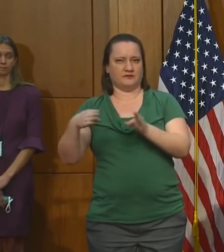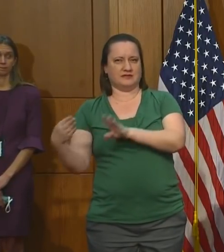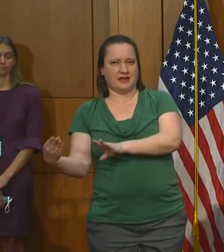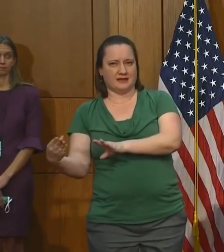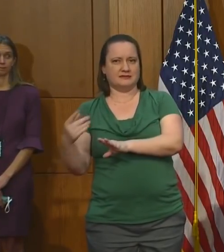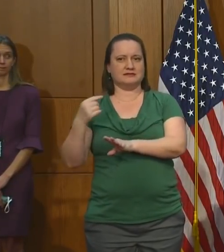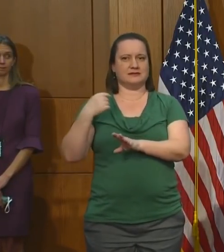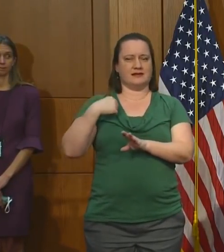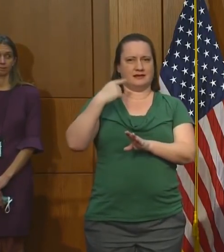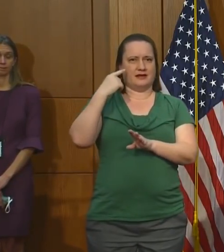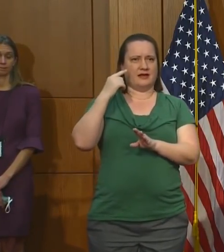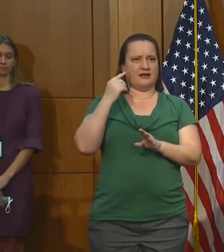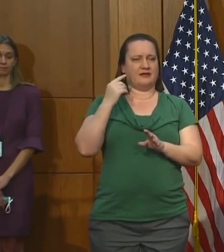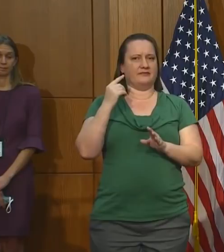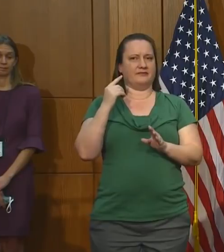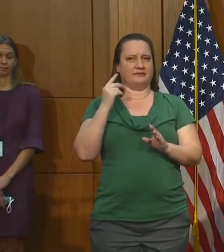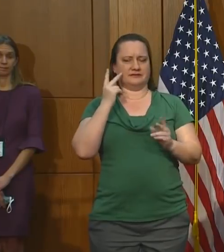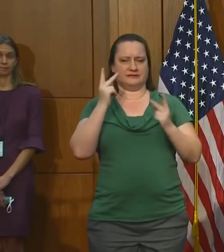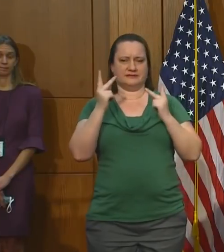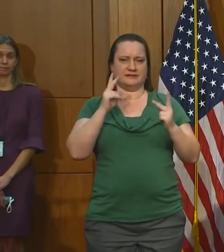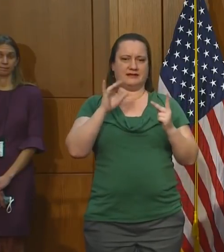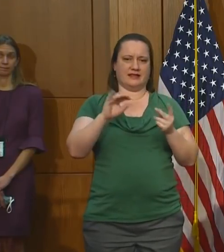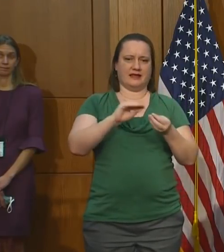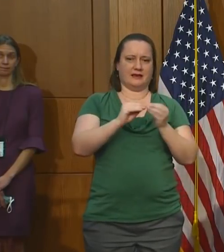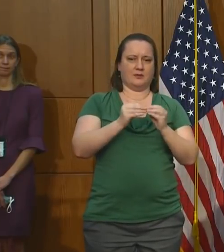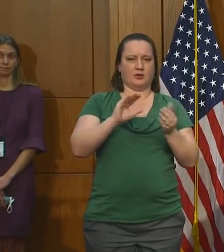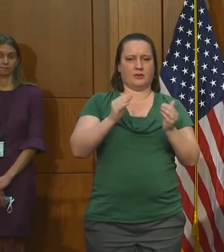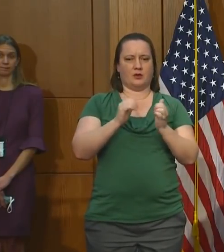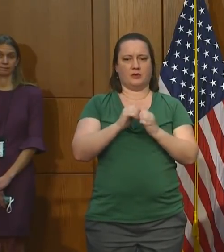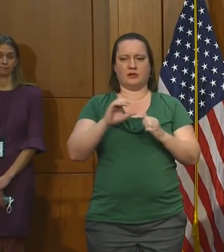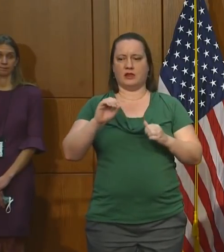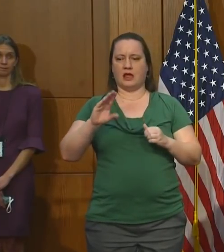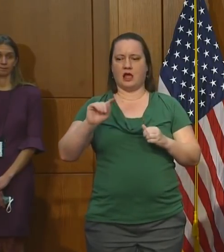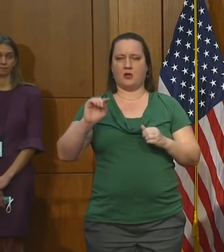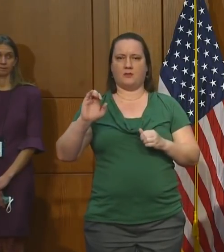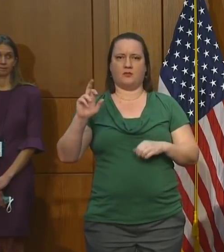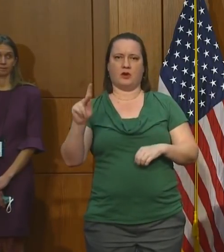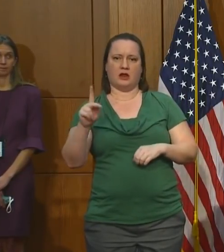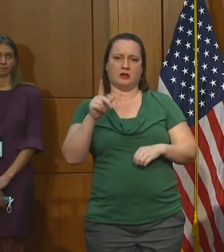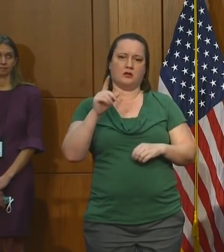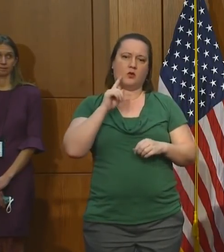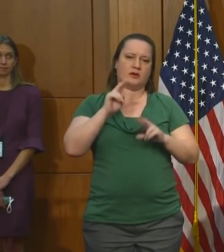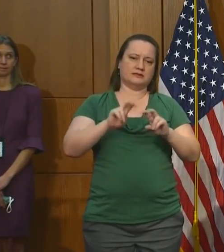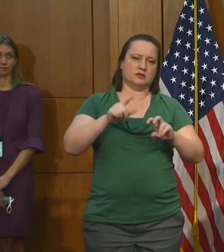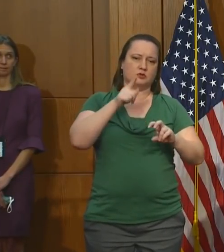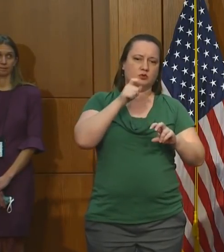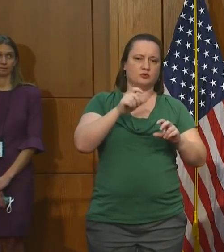TOTAL CASES IN GAS I MEAN I'VE HEARD FROM EXPERTS THAT. THAT RATE IS LARGELY DEPENDENT ON THE NUMBER OF PEOPLE TESTED IT